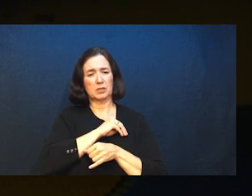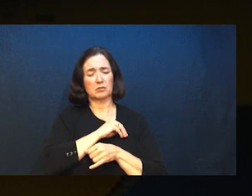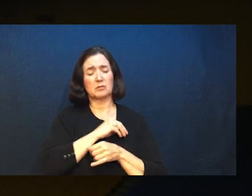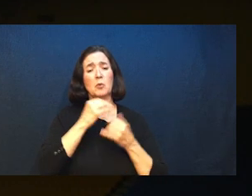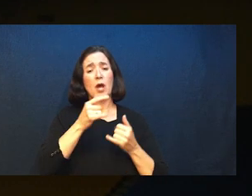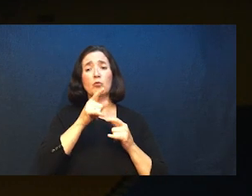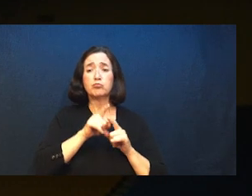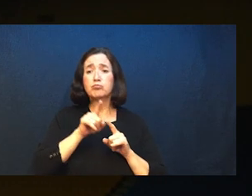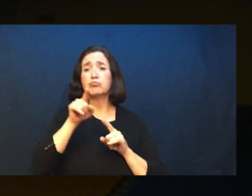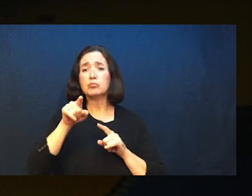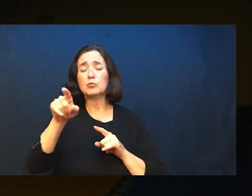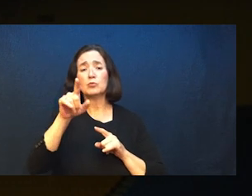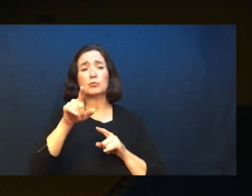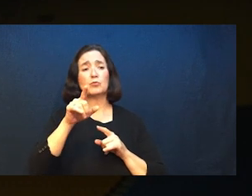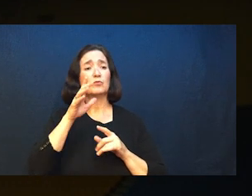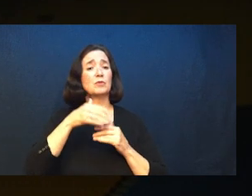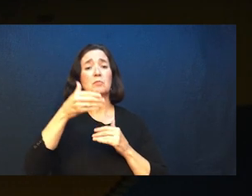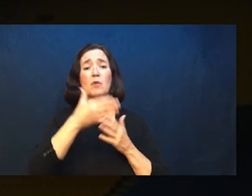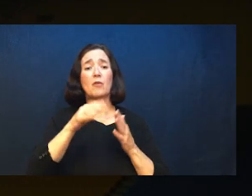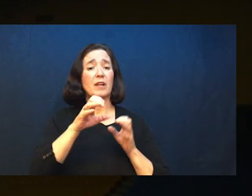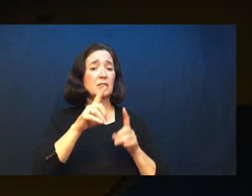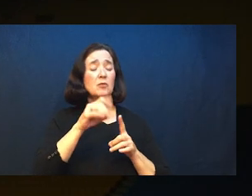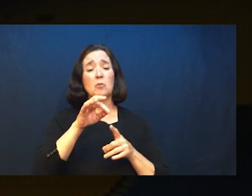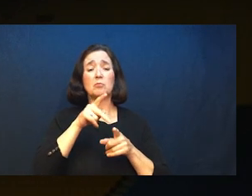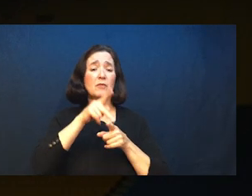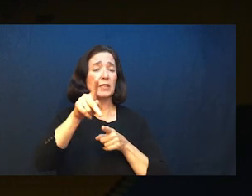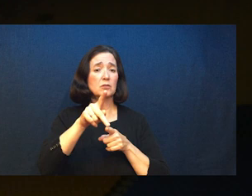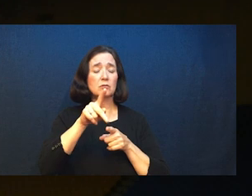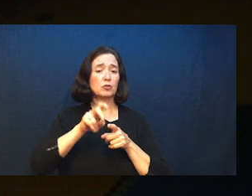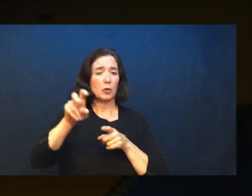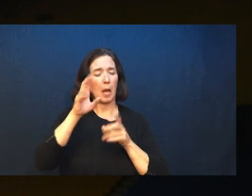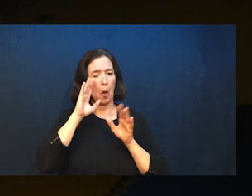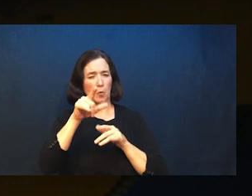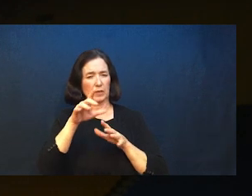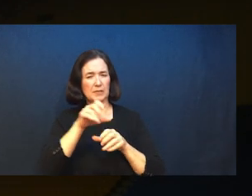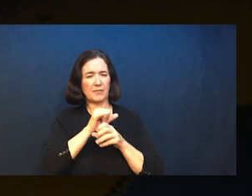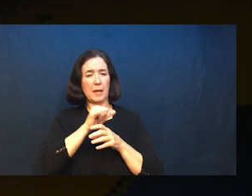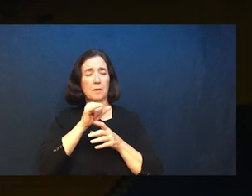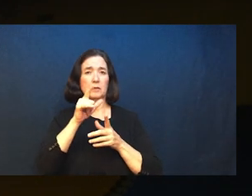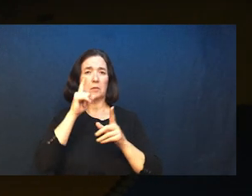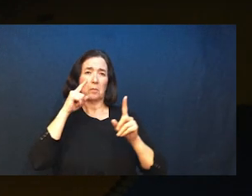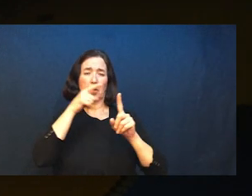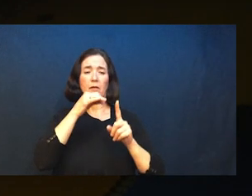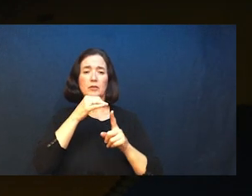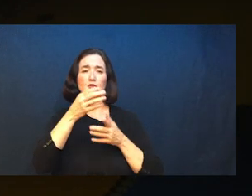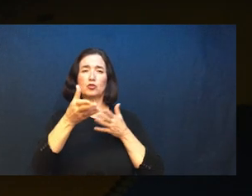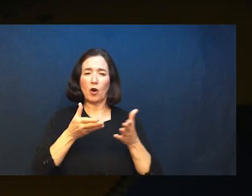and embark upon the next phase of your educational and professional journey, I hope that you'll take that mission of service with you.